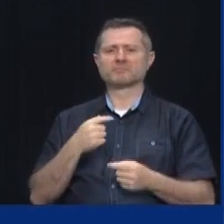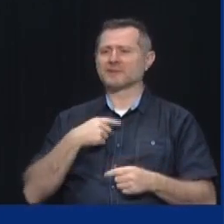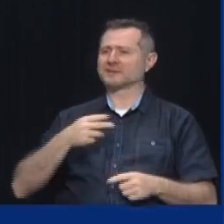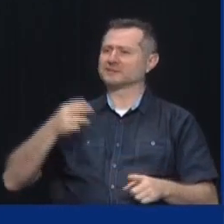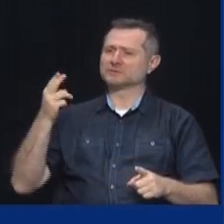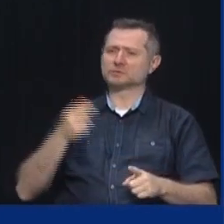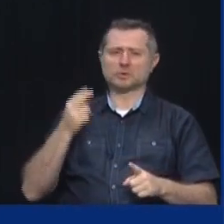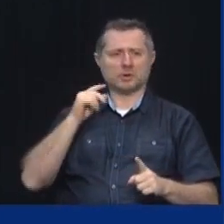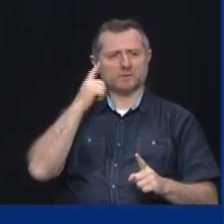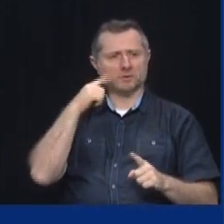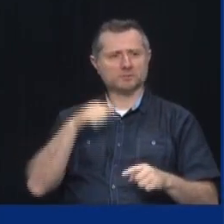DIFFICULT ONE.